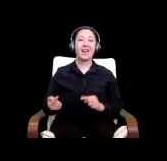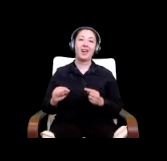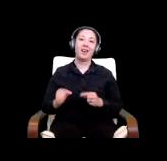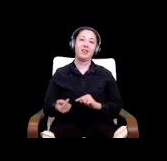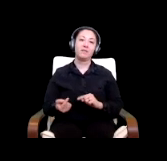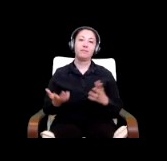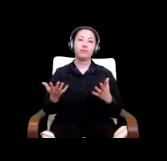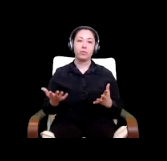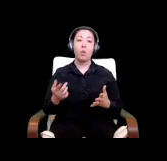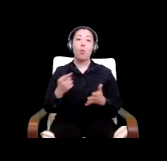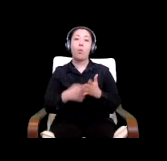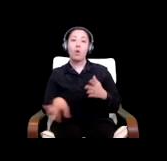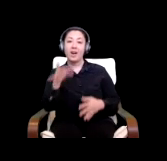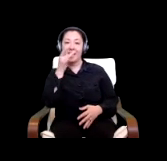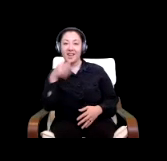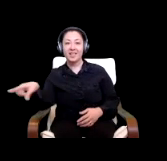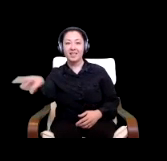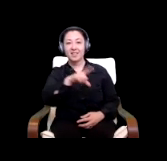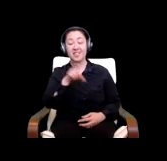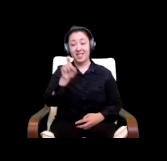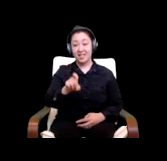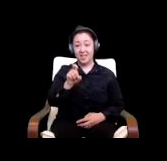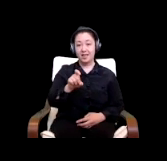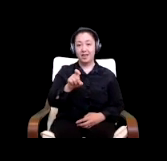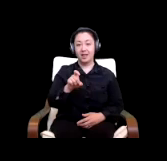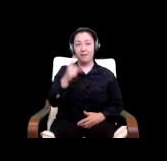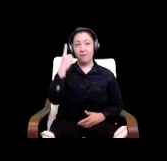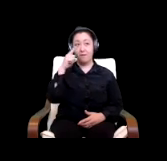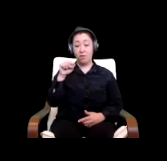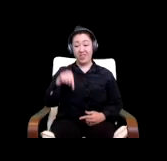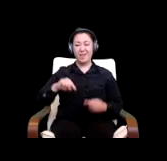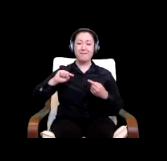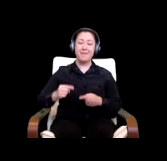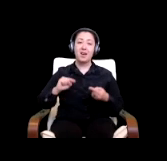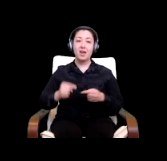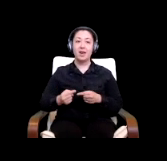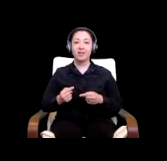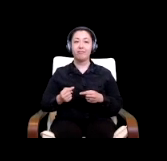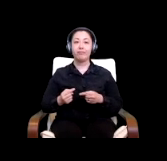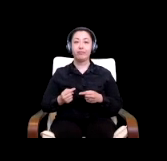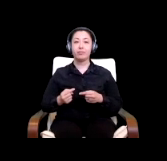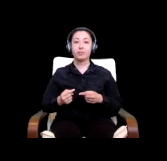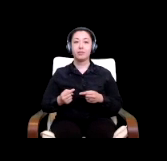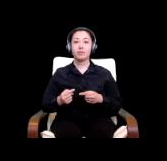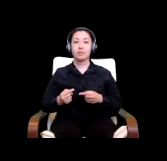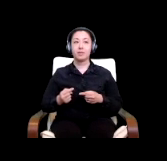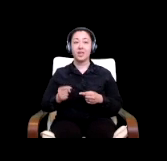What kids really need surrounding chronic pain is for school professionals to recognize